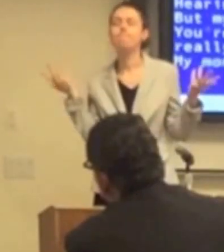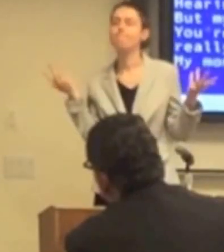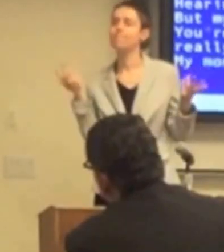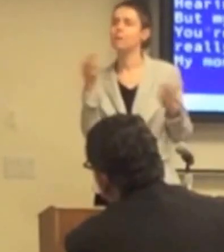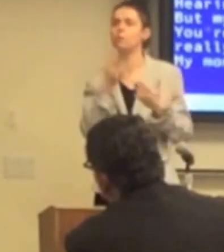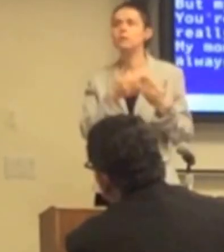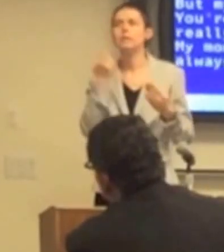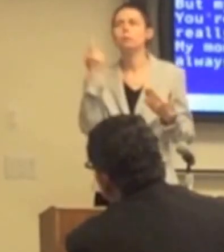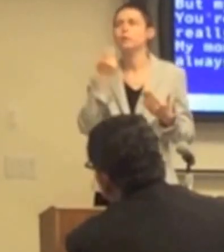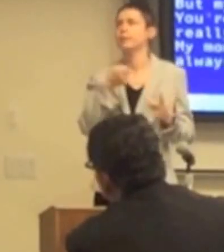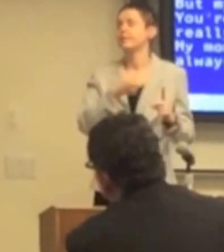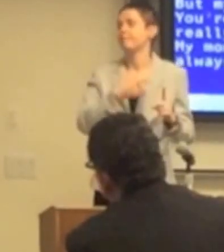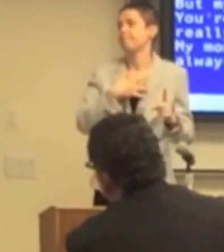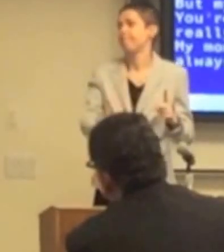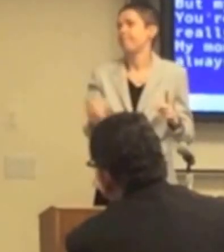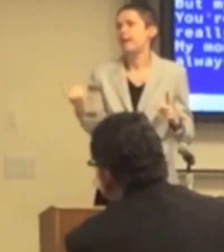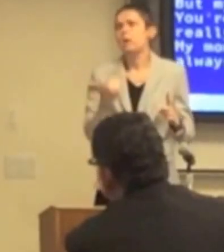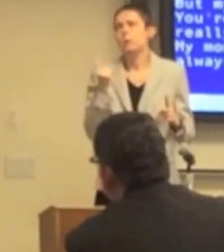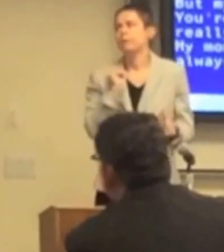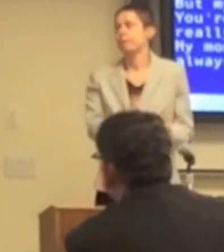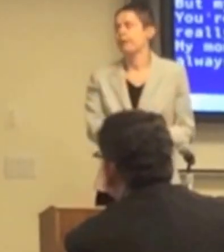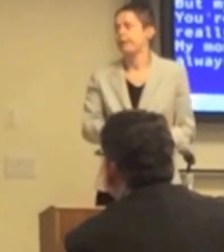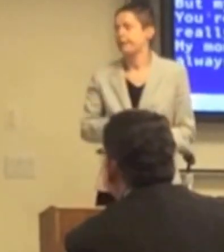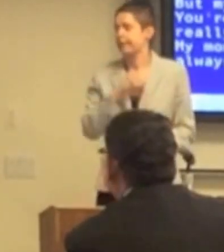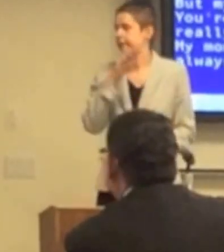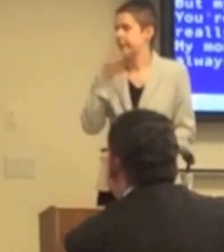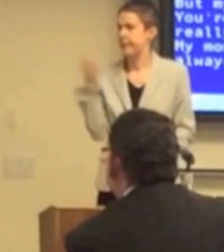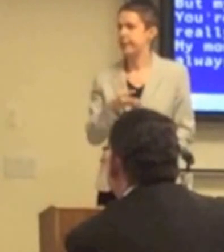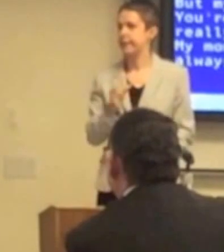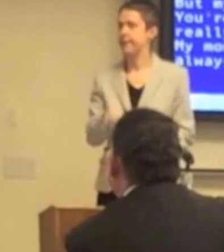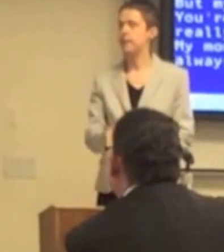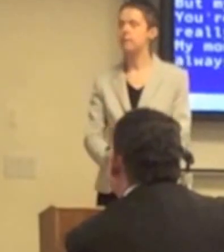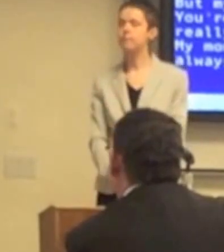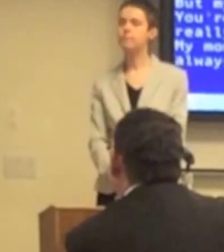I hate it.